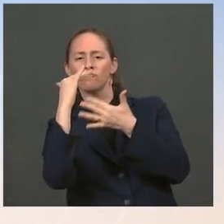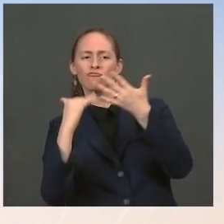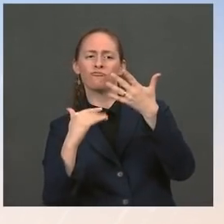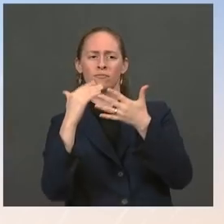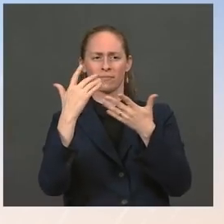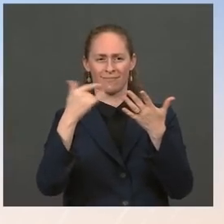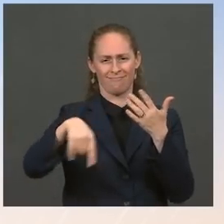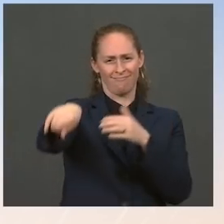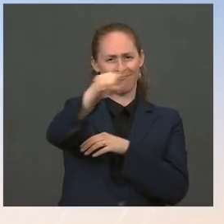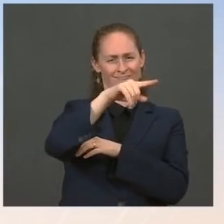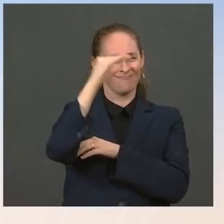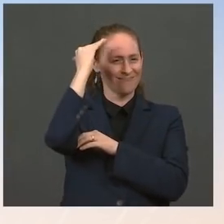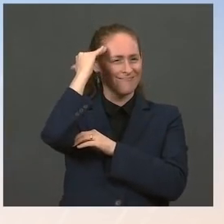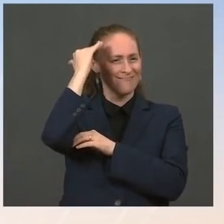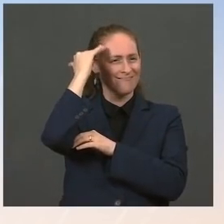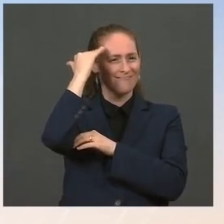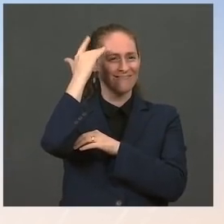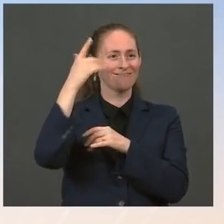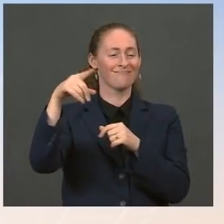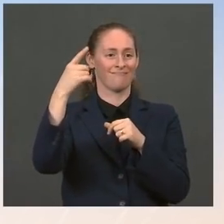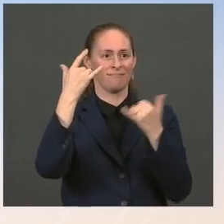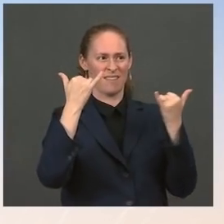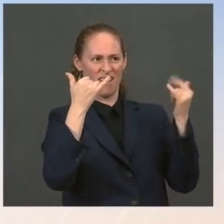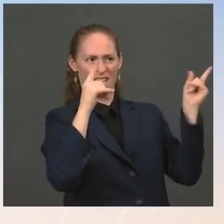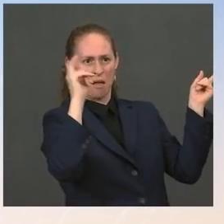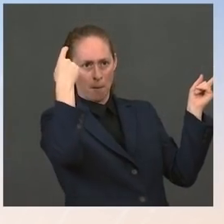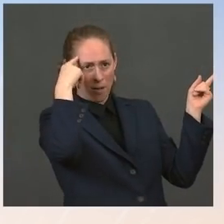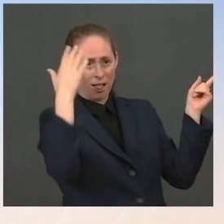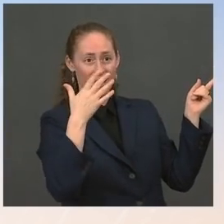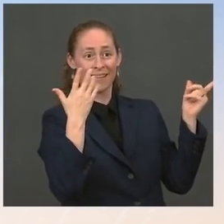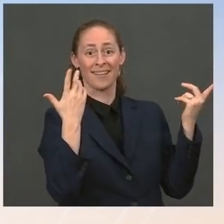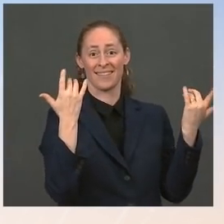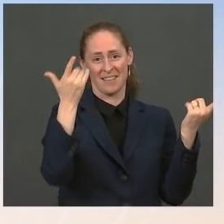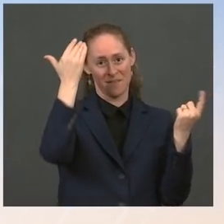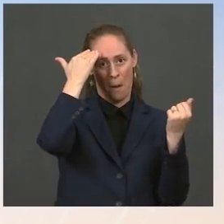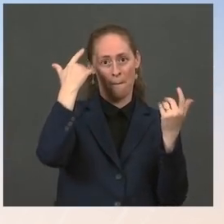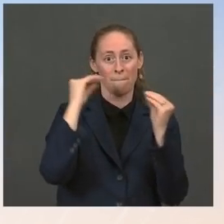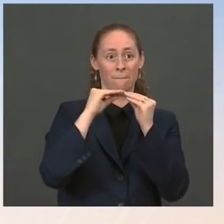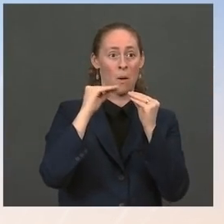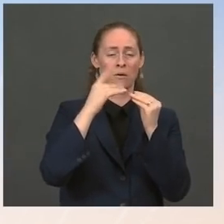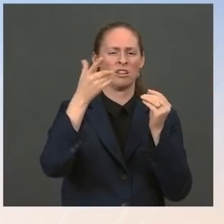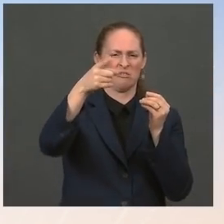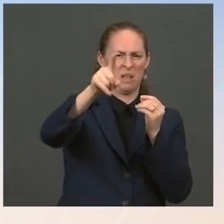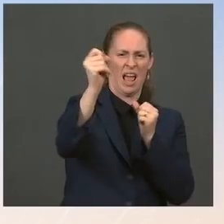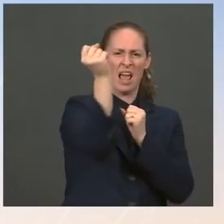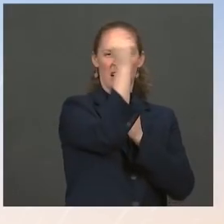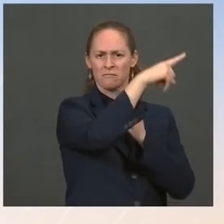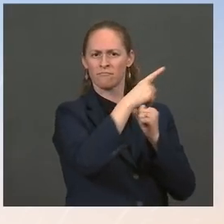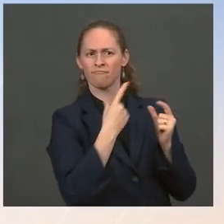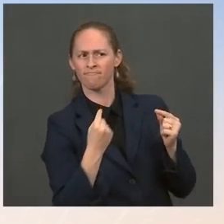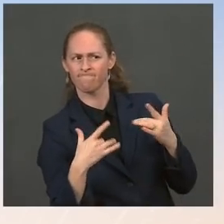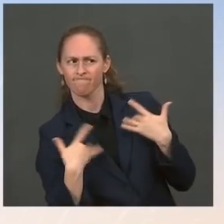or your colleagues on the Hill have. Nothing more than that. We'll be in touch with them, and we'll see what the next best options look like.